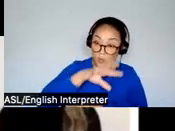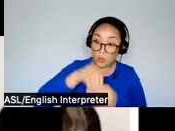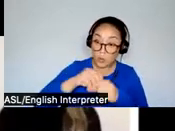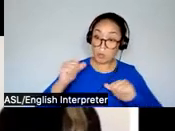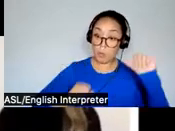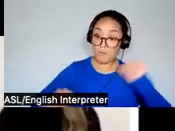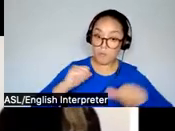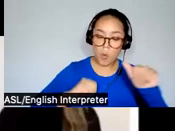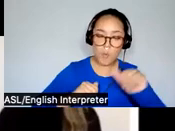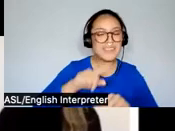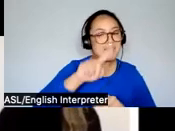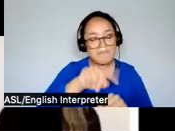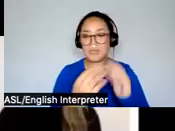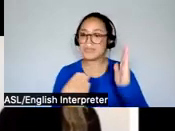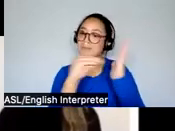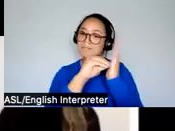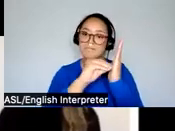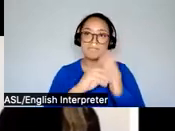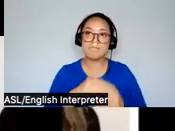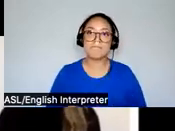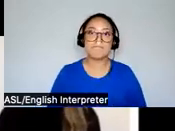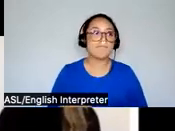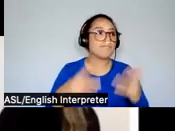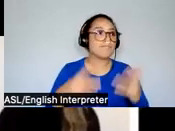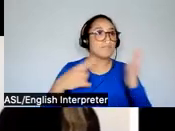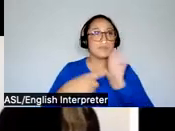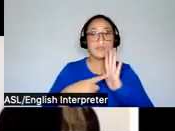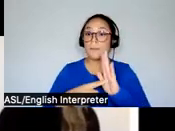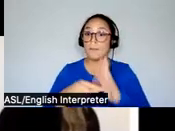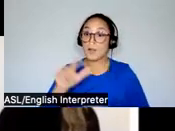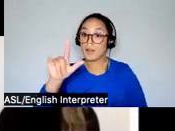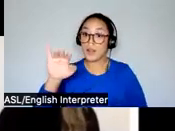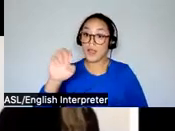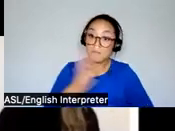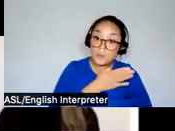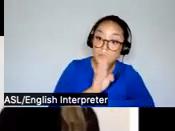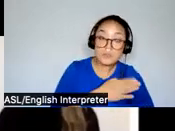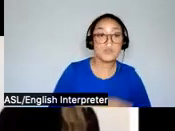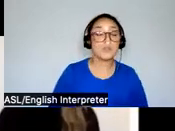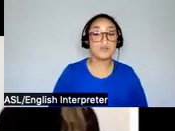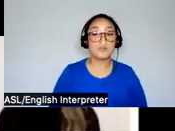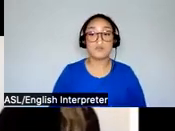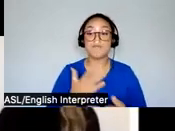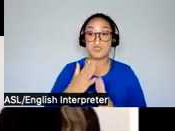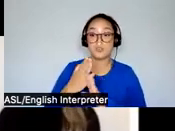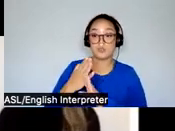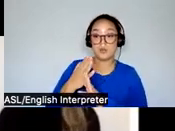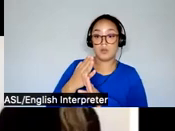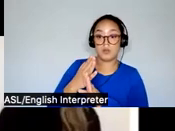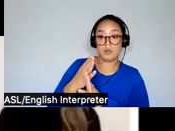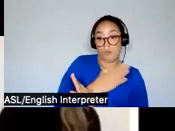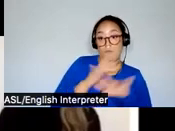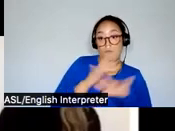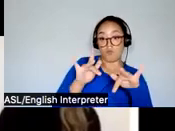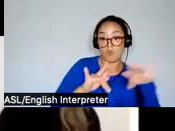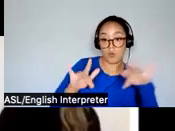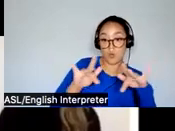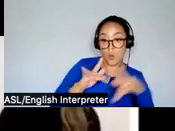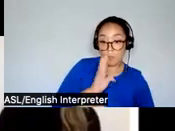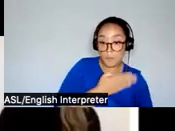It can be live music, recorded music live amplified music, what time will you have the sound amplification?